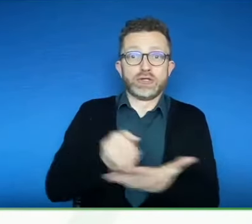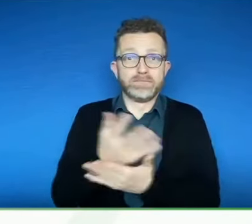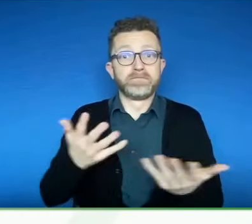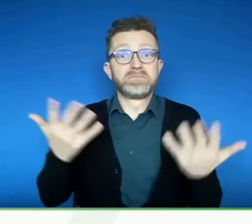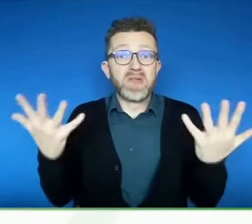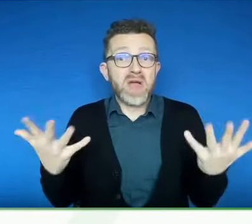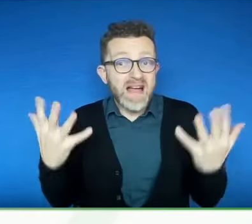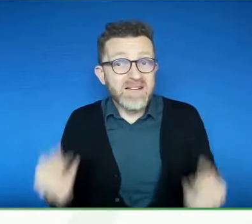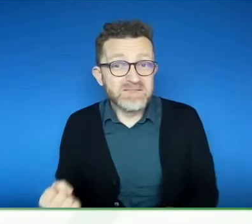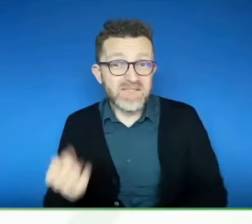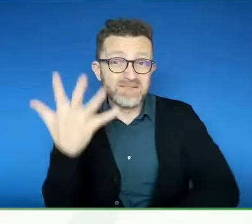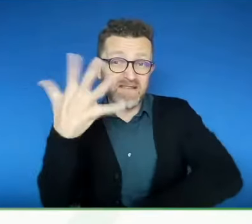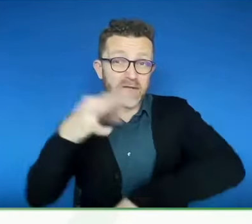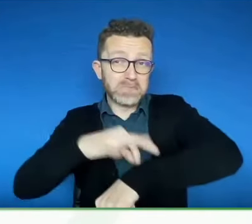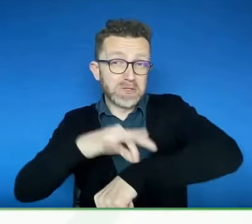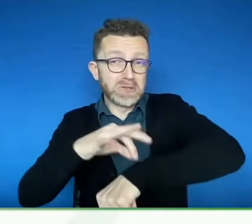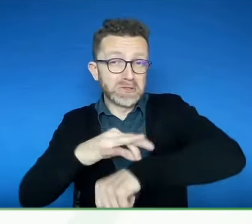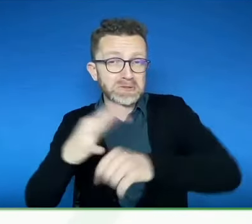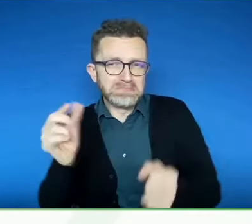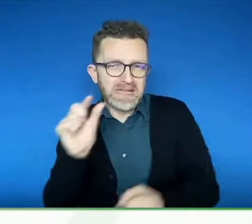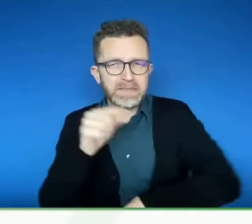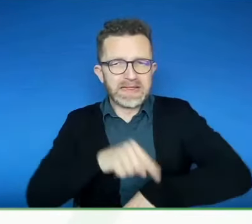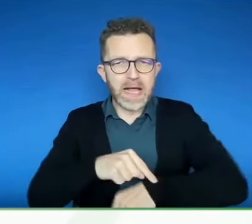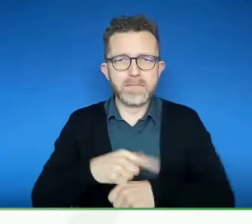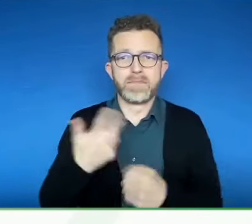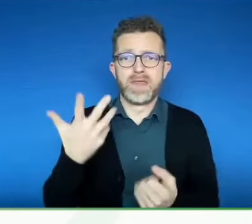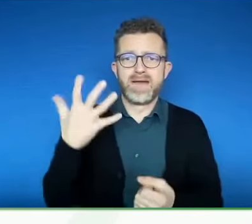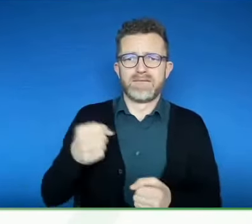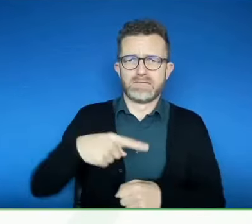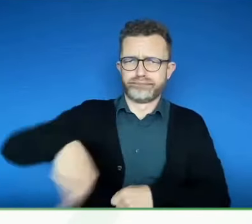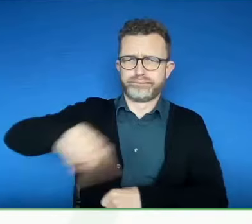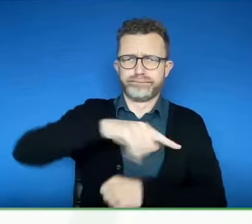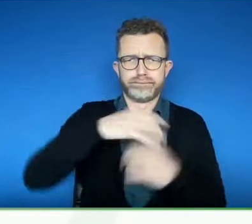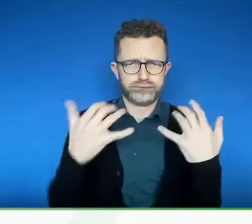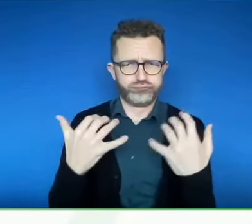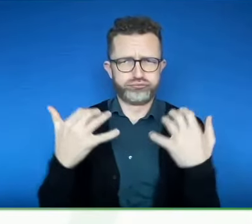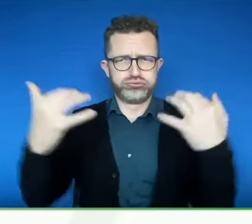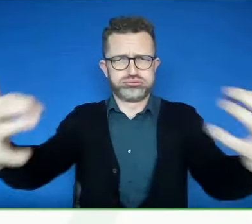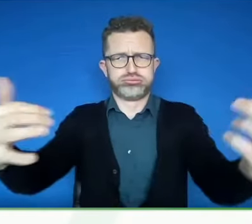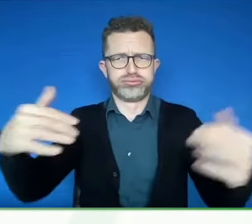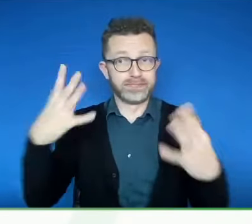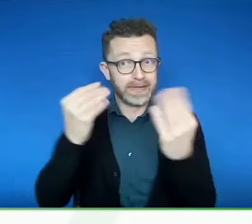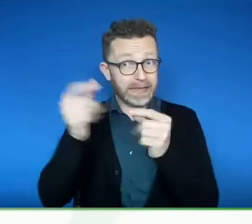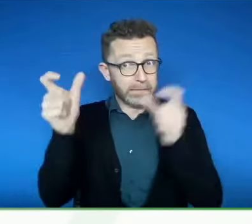Is there anyone, feel free to raise your hand or indicate in any other way that you would like to speak.